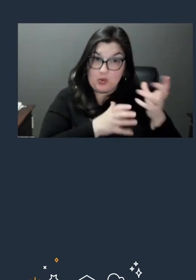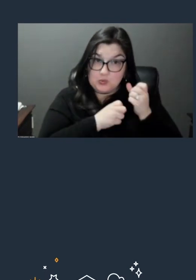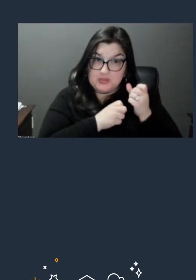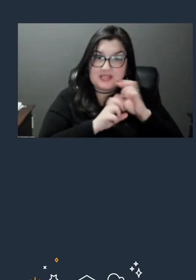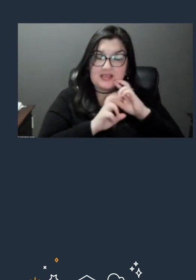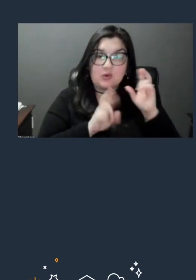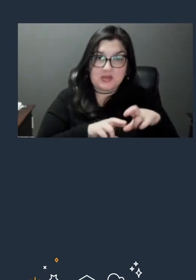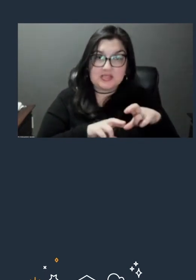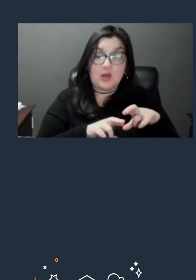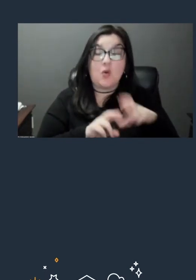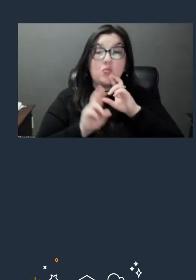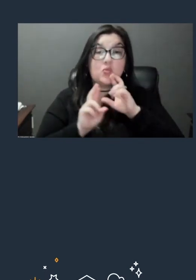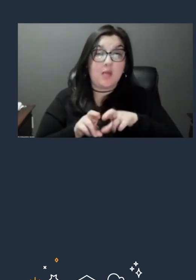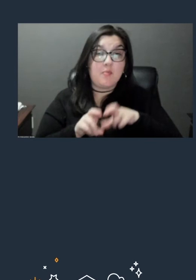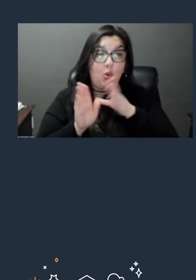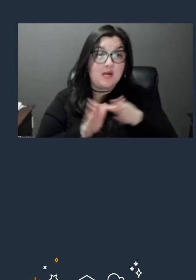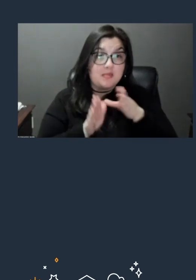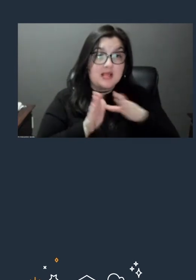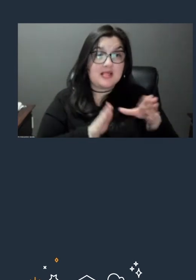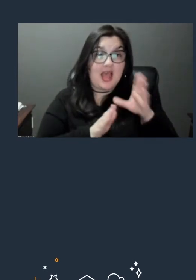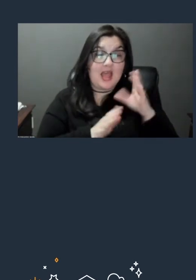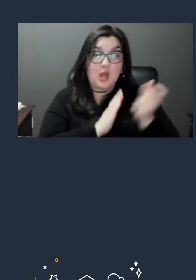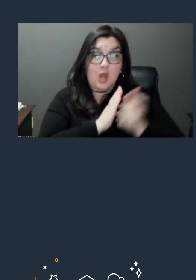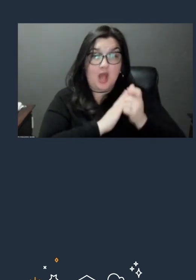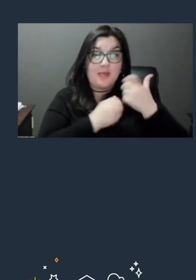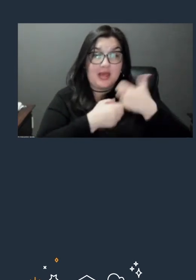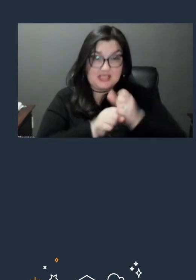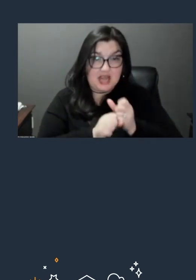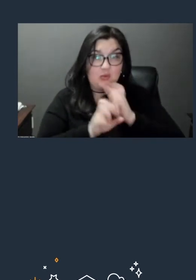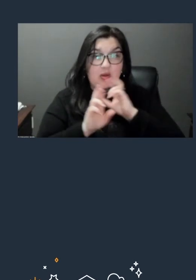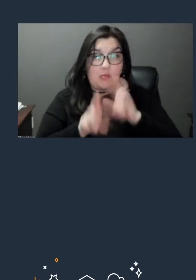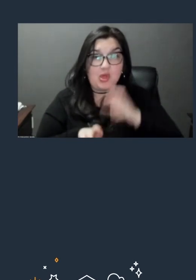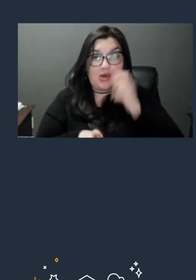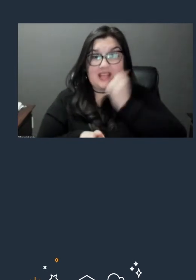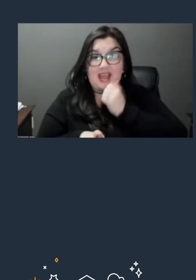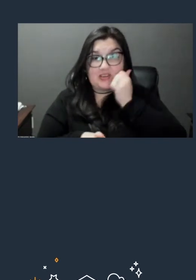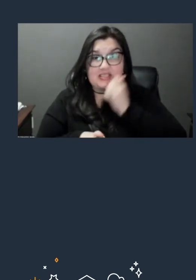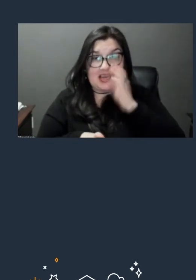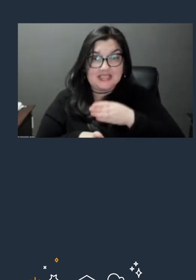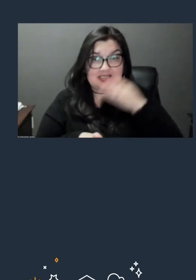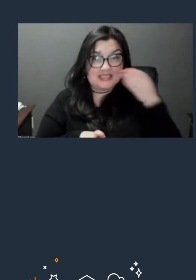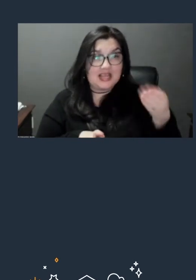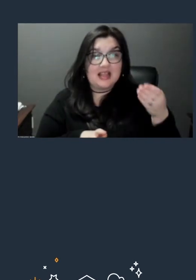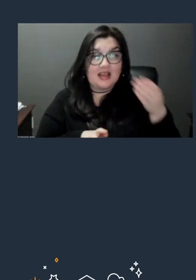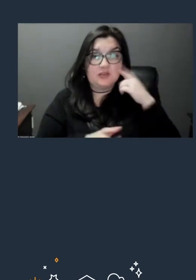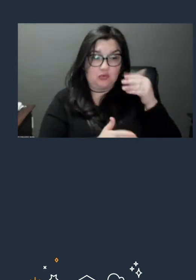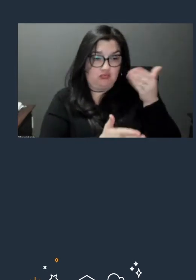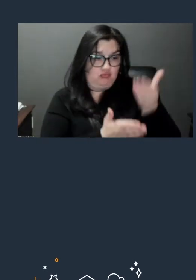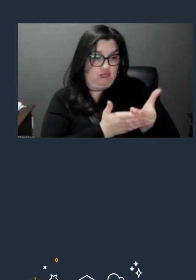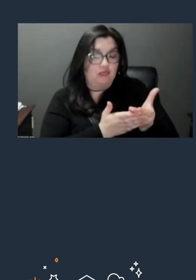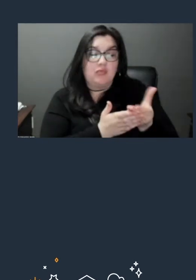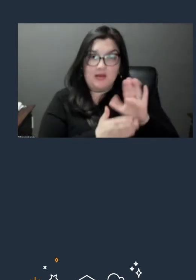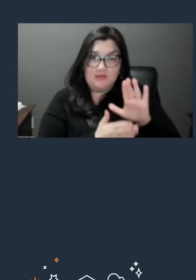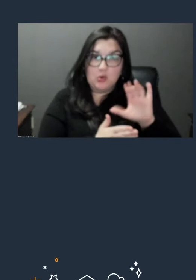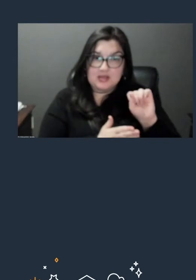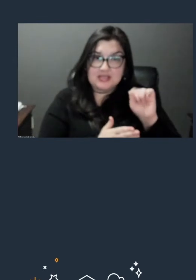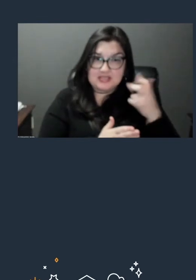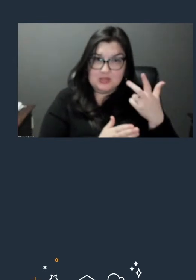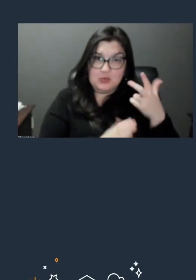it automatically generates a report every day and deliver it to your specified S3 bucket. Let's look at an existing report plan that I have in my account.